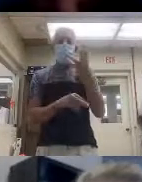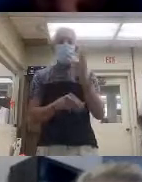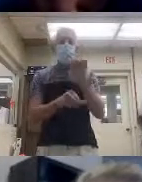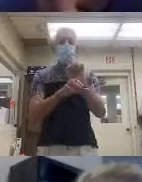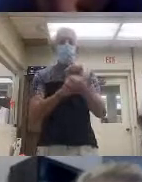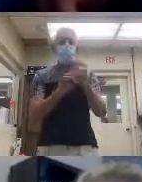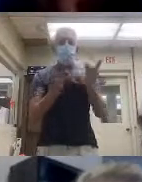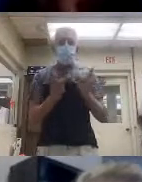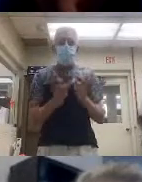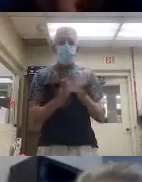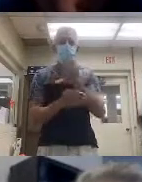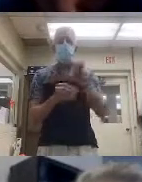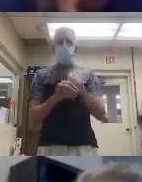(Participants): can't still see you. come closer.